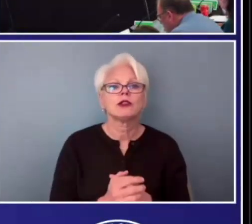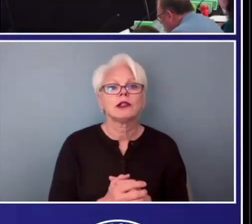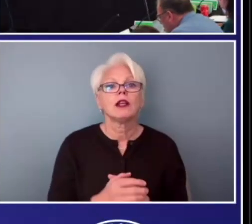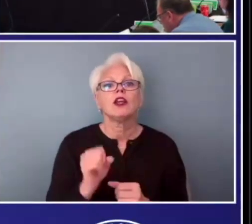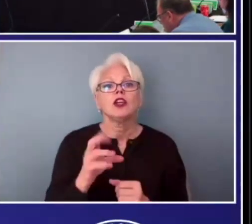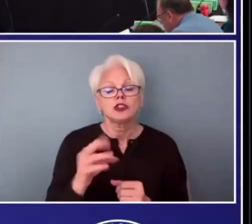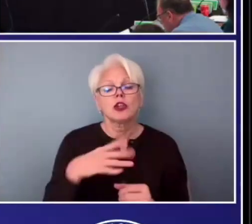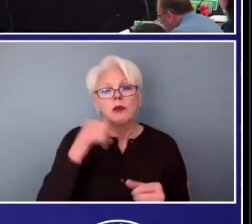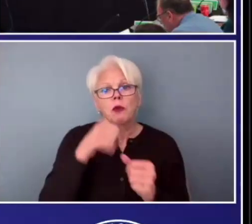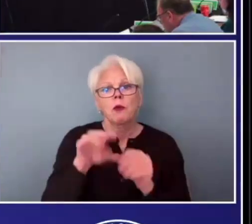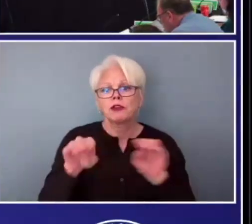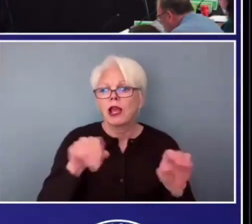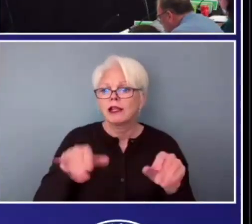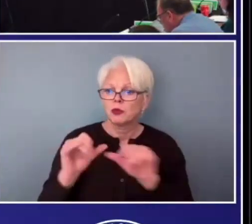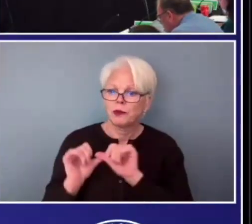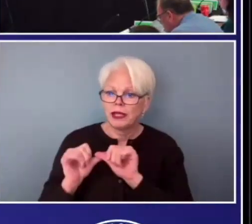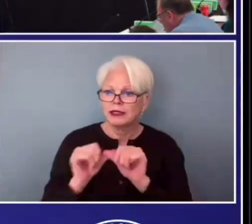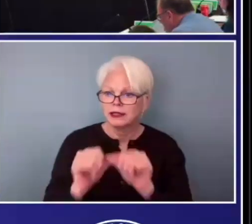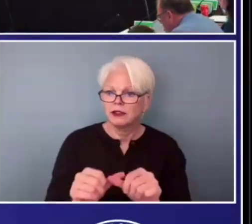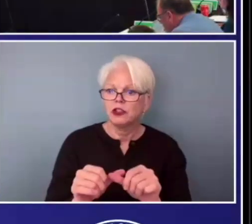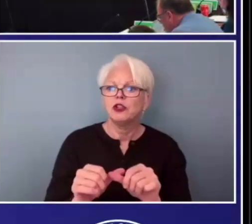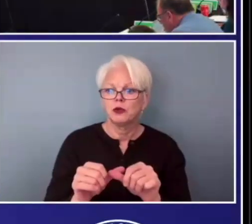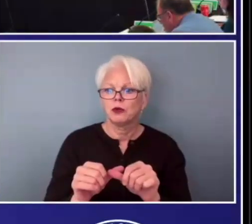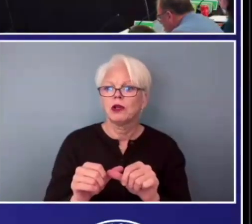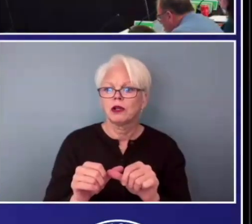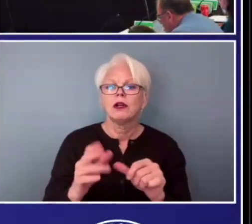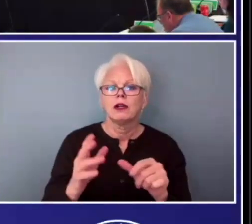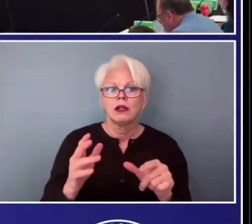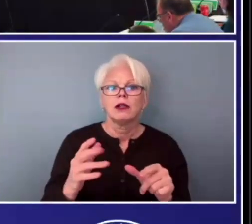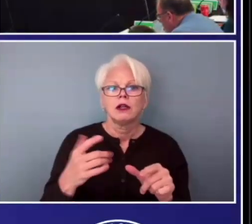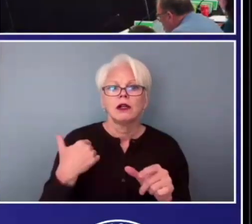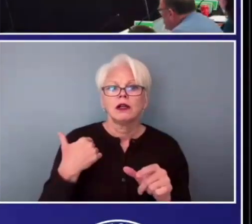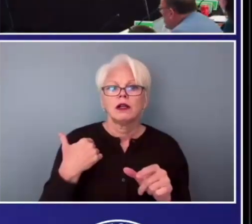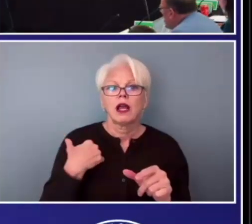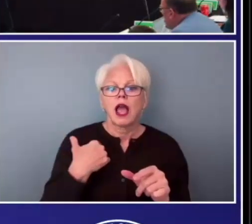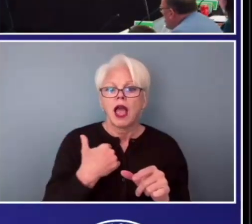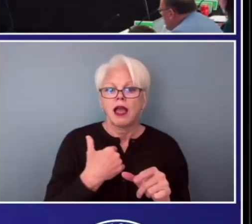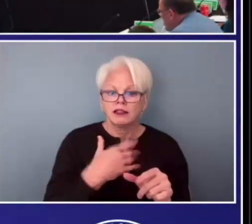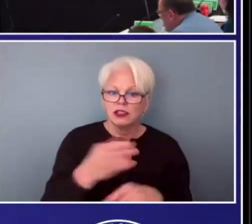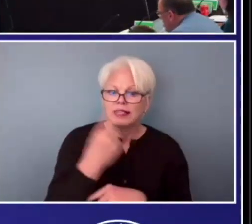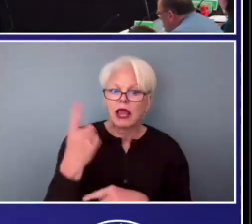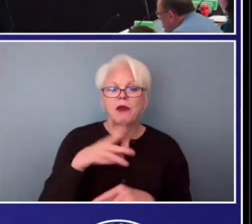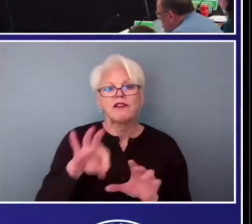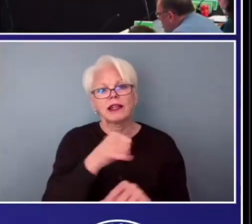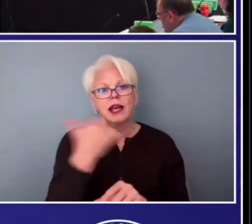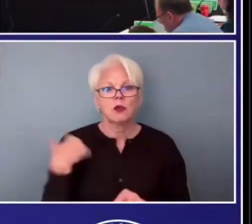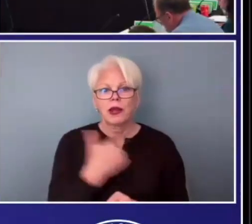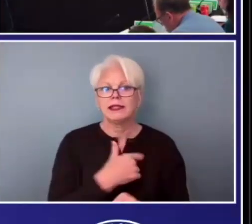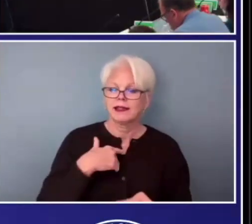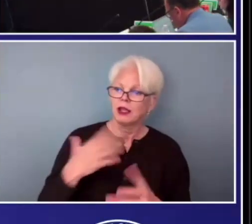we continue throughout today, and we find other ways that we can leverage our negotiations together with the rest of